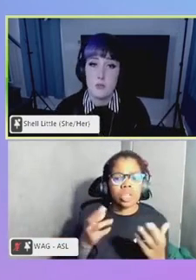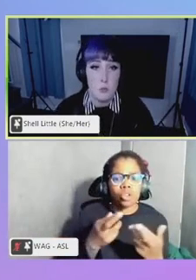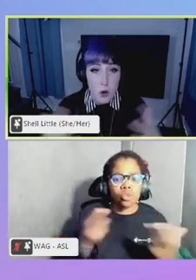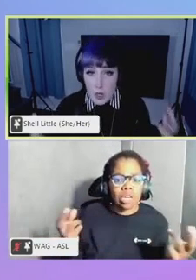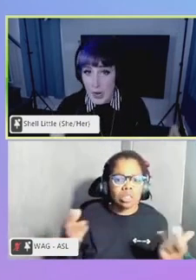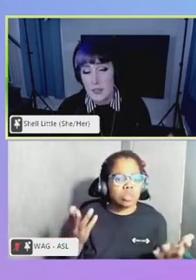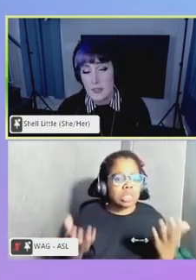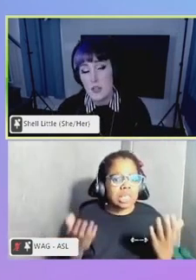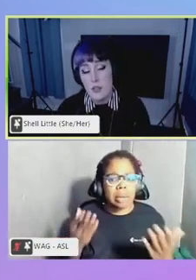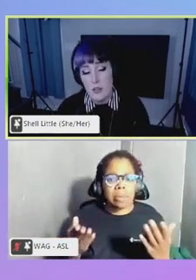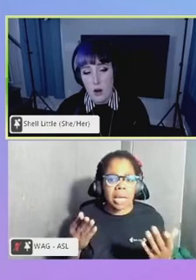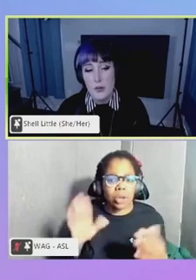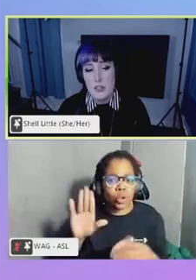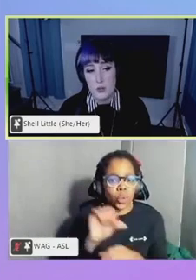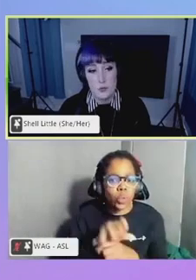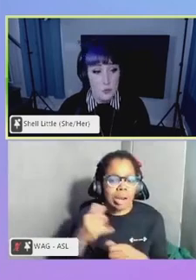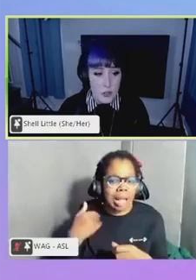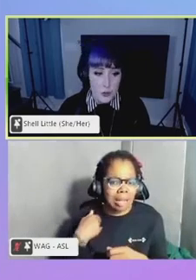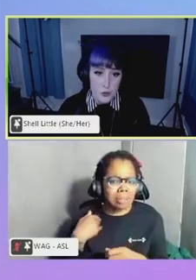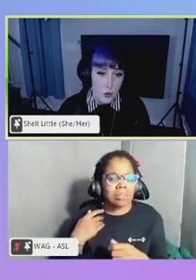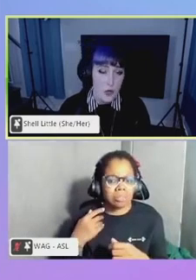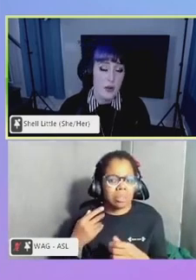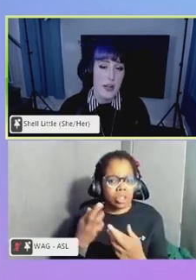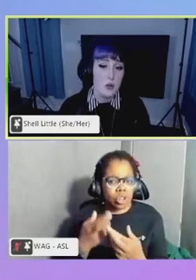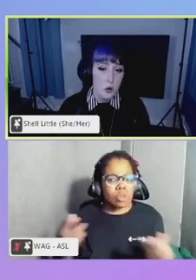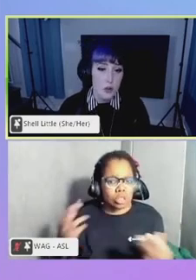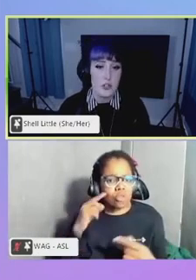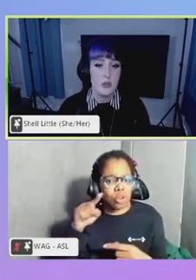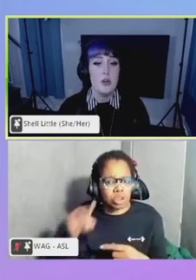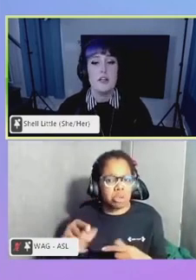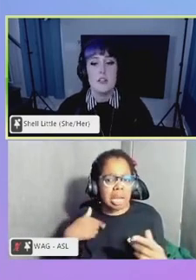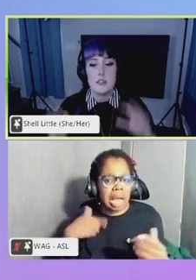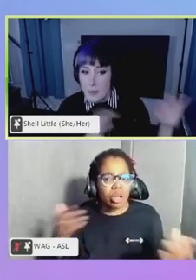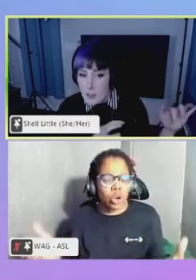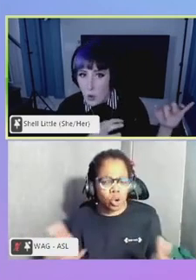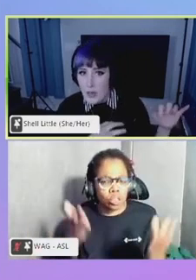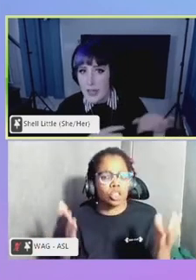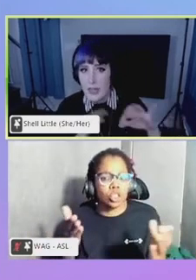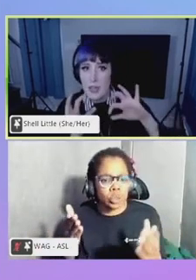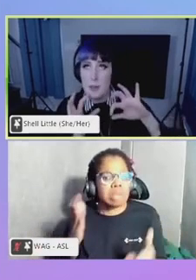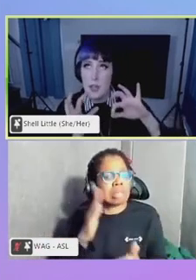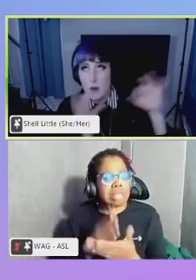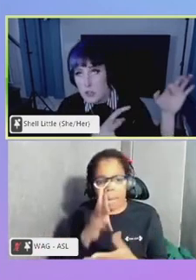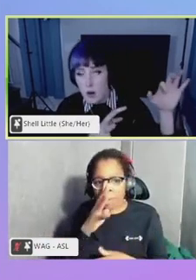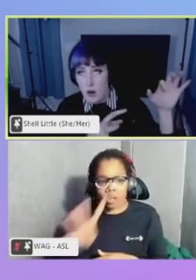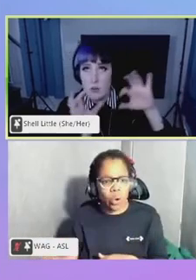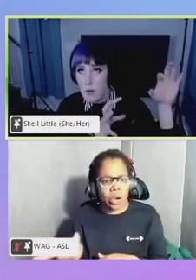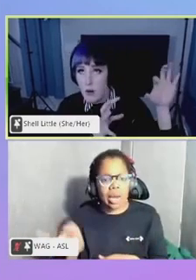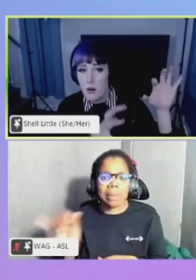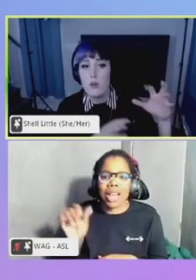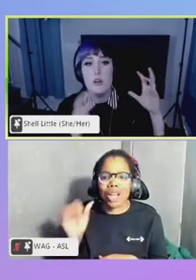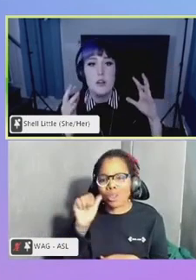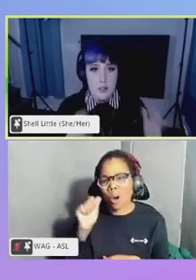all going to burn out. So make sure to take care of yourself. Make sure to let things go and make